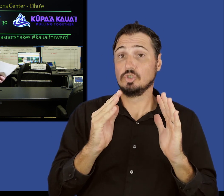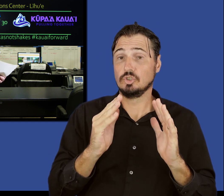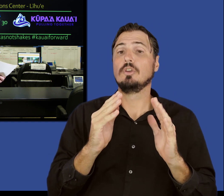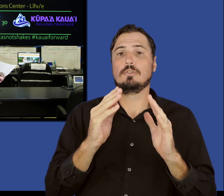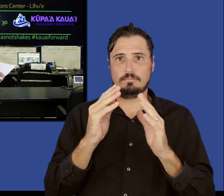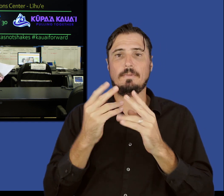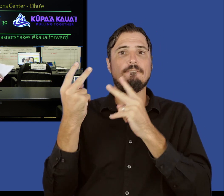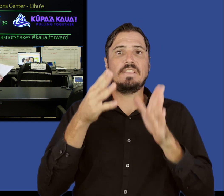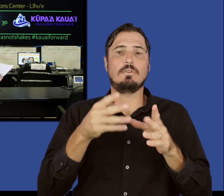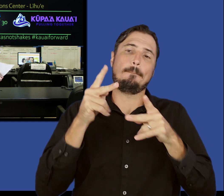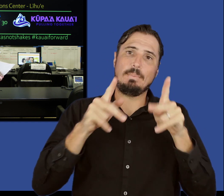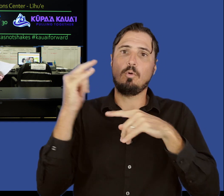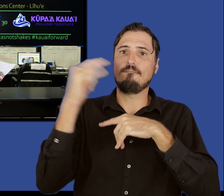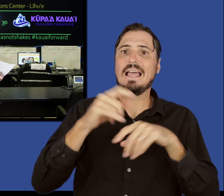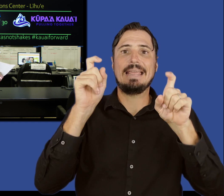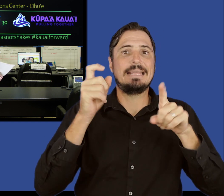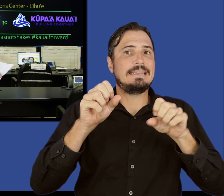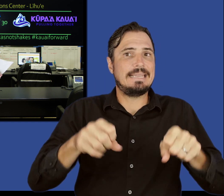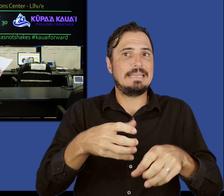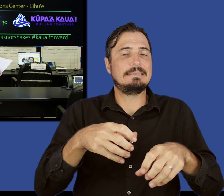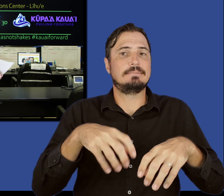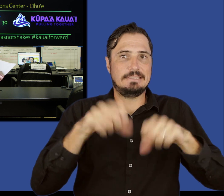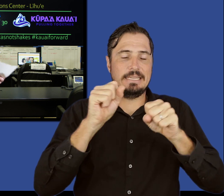test would be exempt from the remainder of their quarantine period.